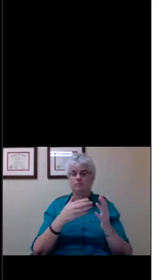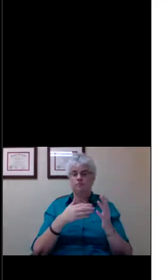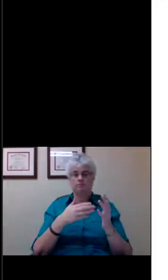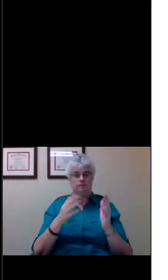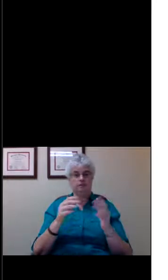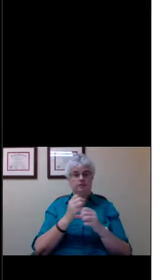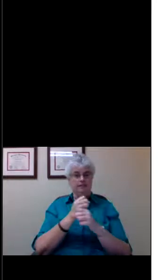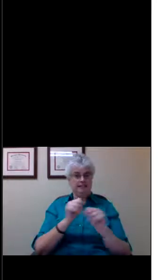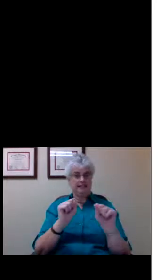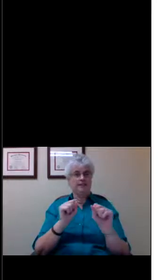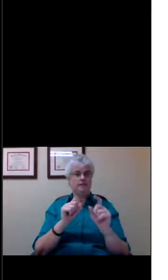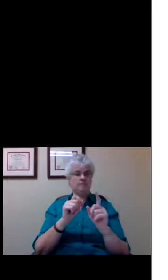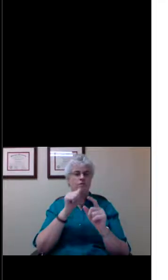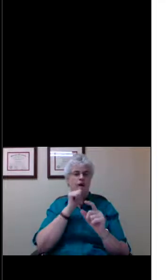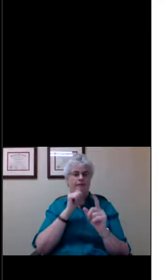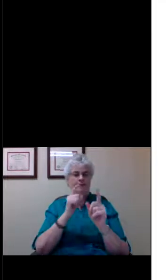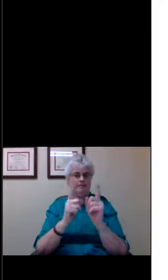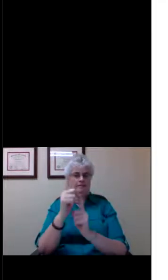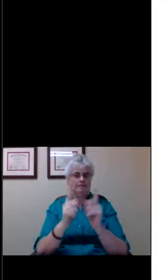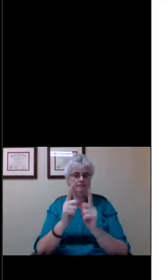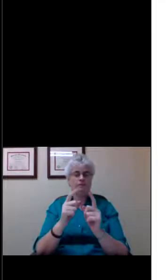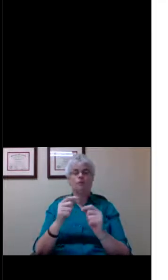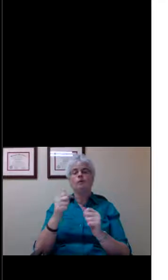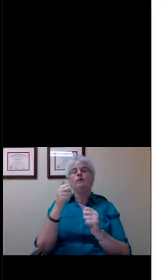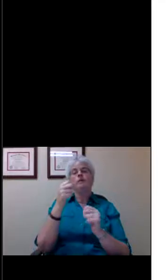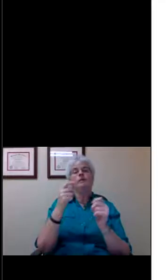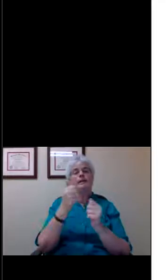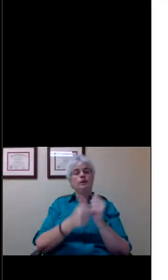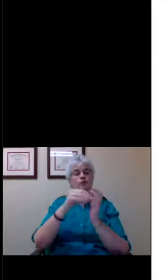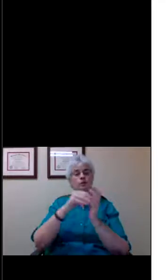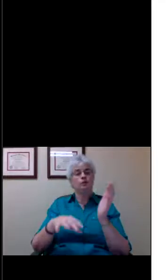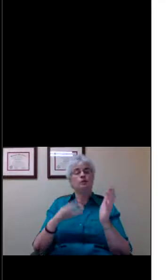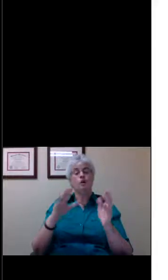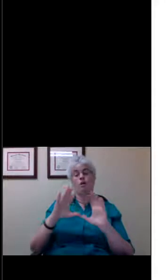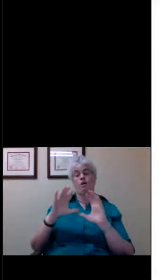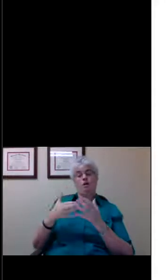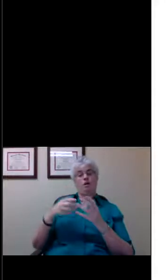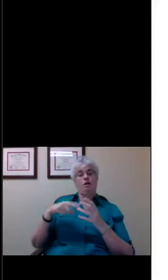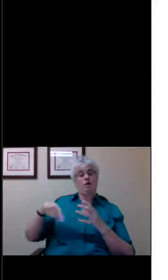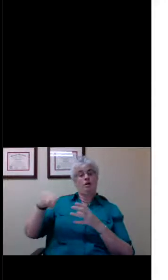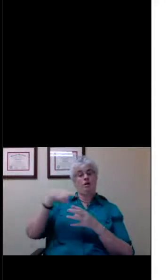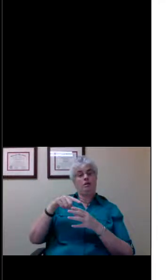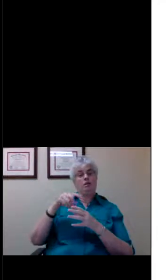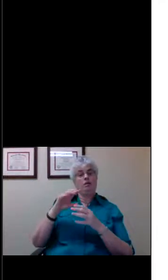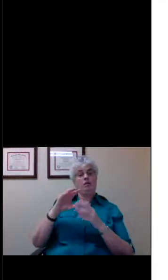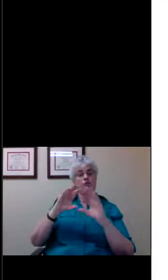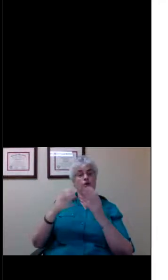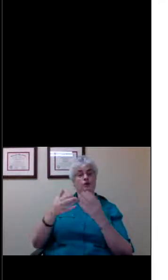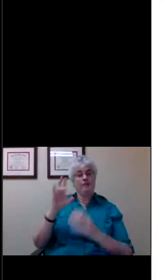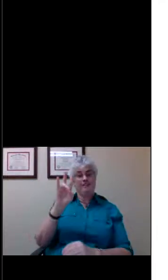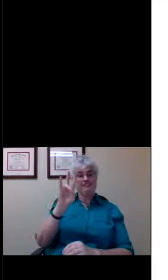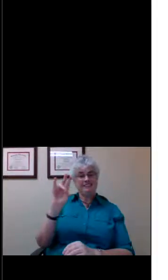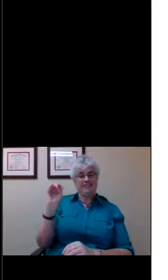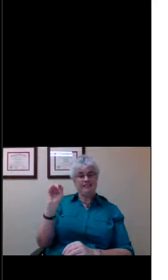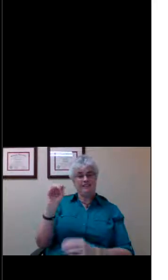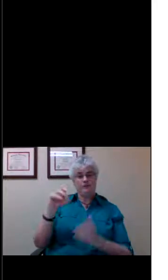themselves, you know, in a more safe, private, confidential way. So the- we had a